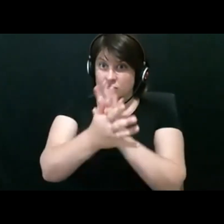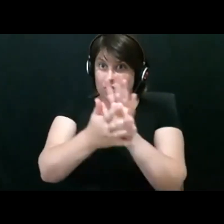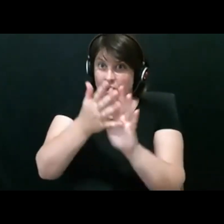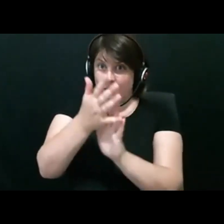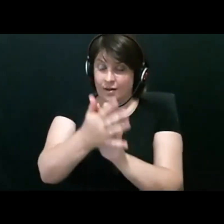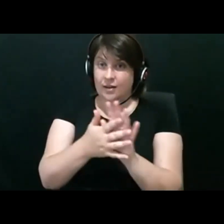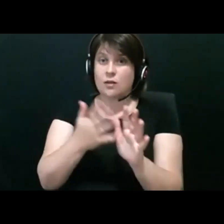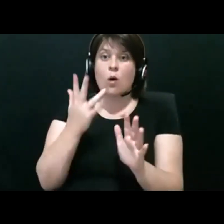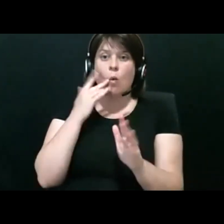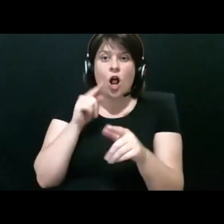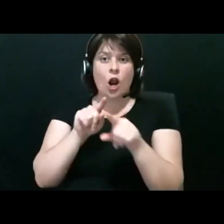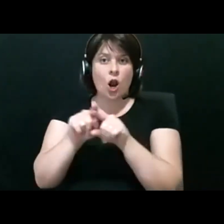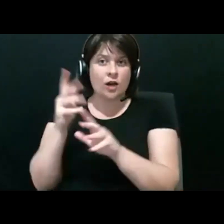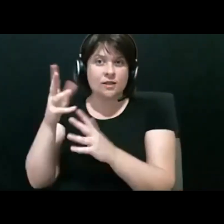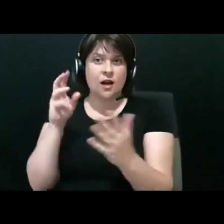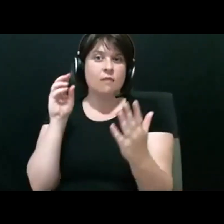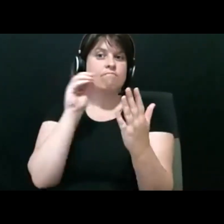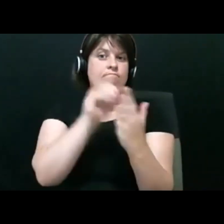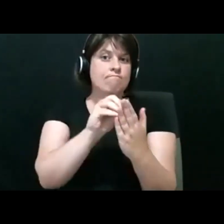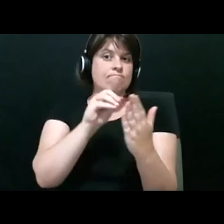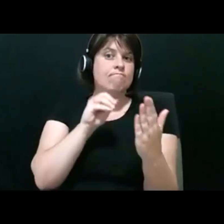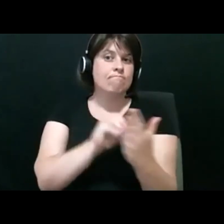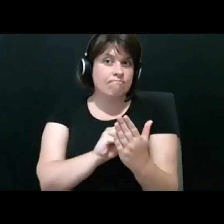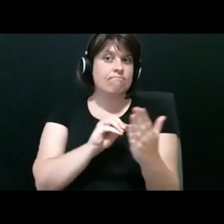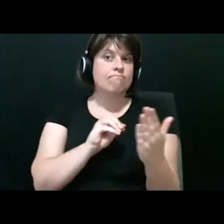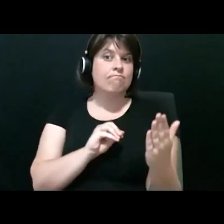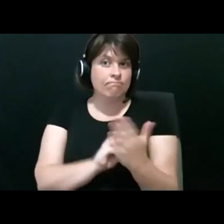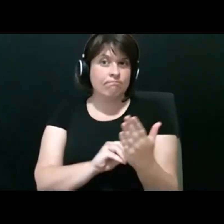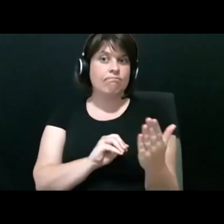and then if possible try to relate them to Auslan as much as you can, so they're more likely to be